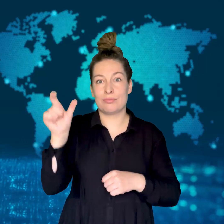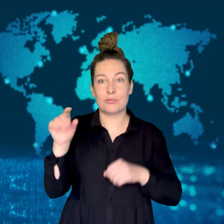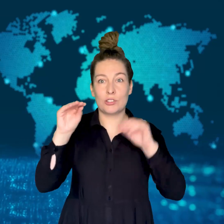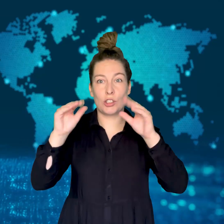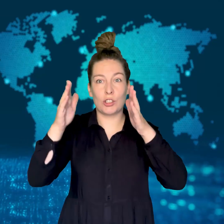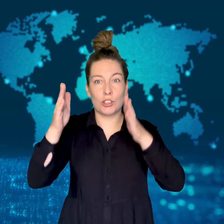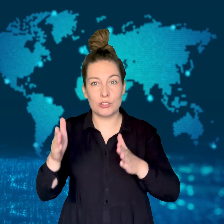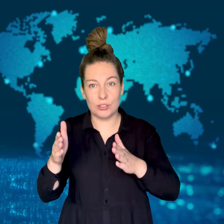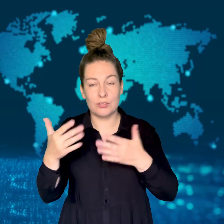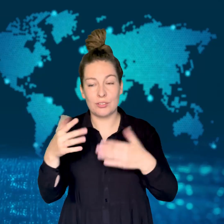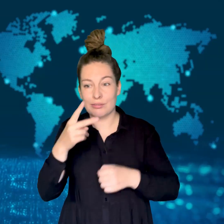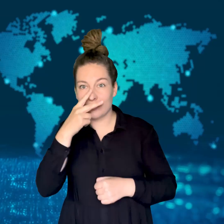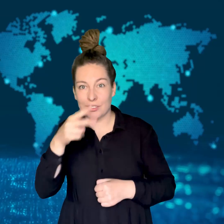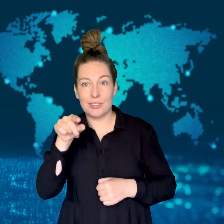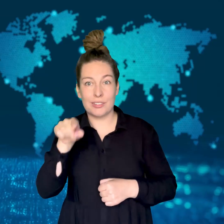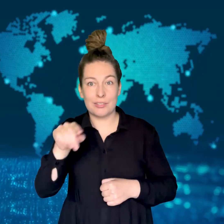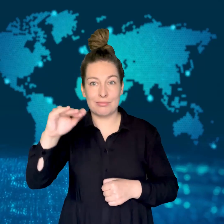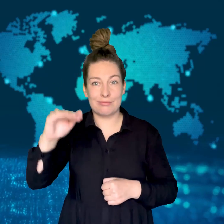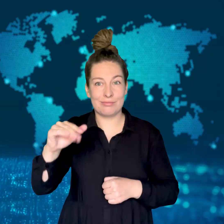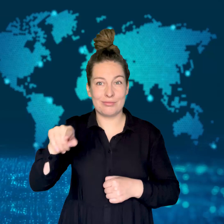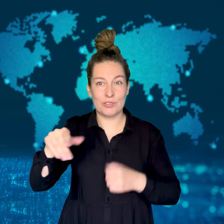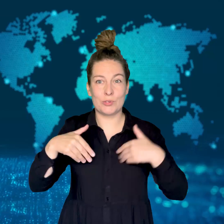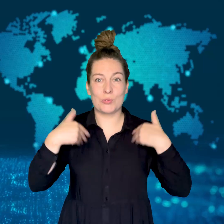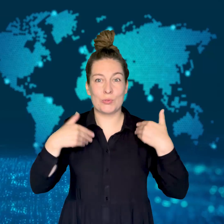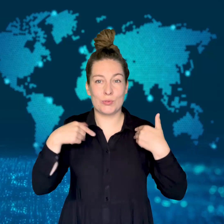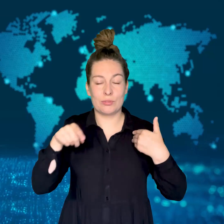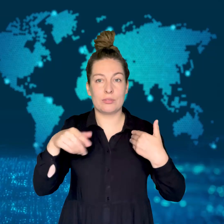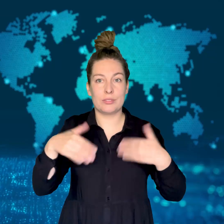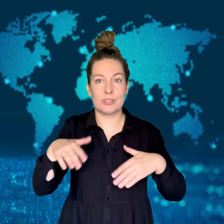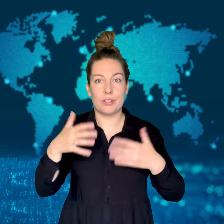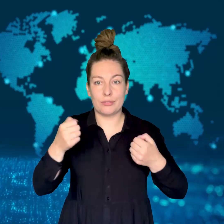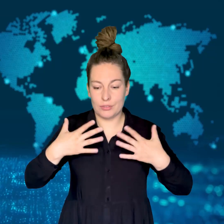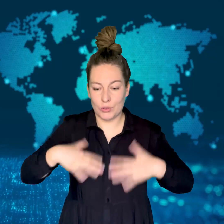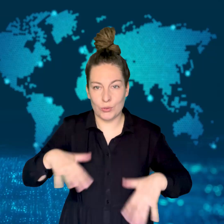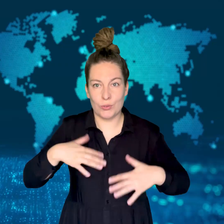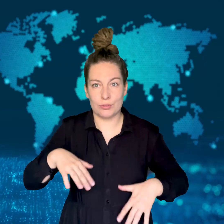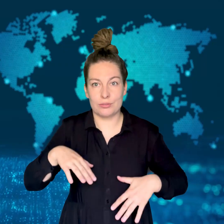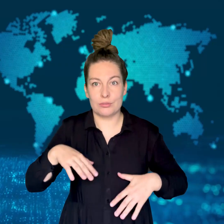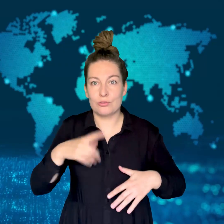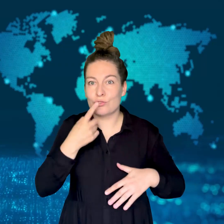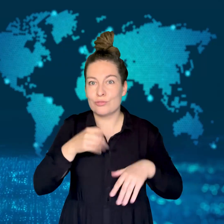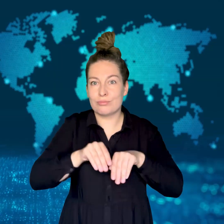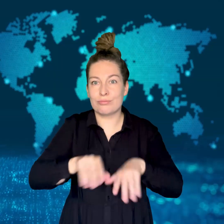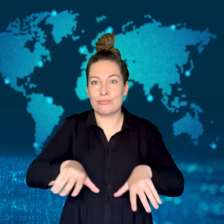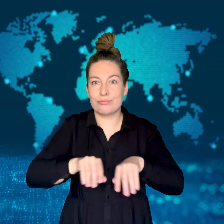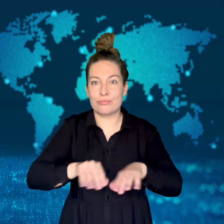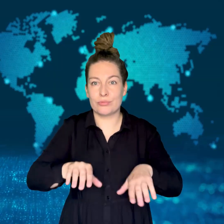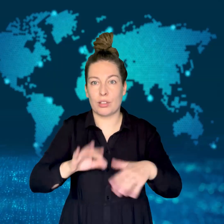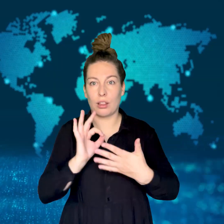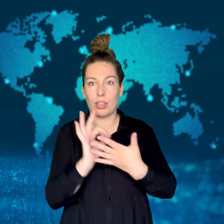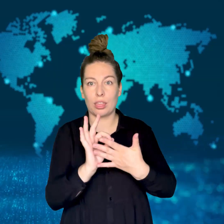after a teacher embarrassed her for stains on her clothing.